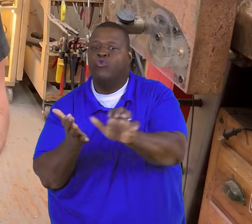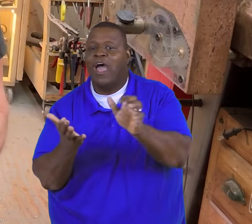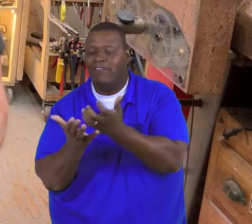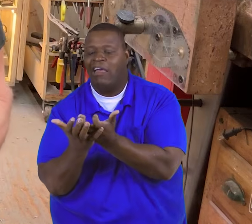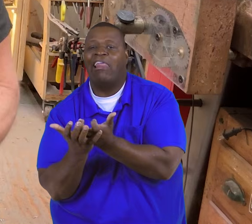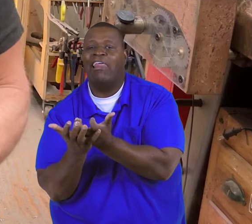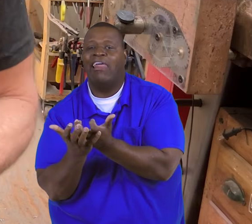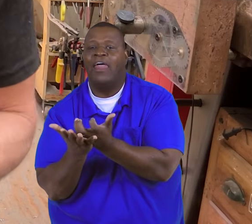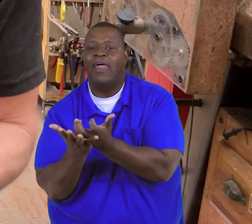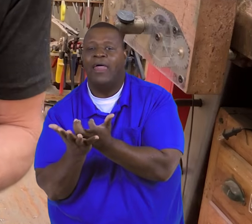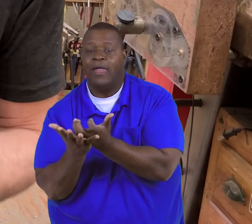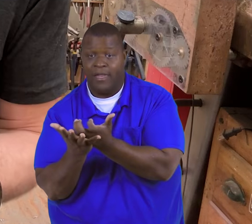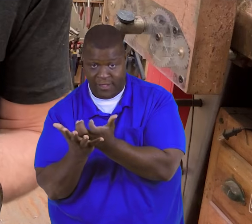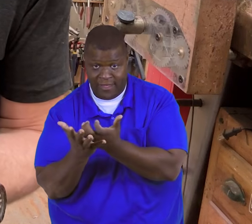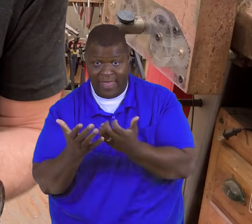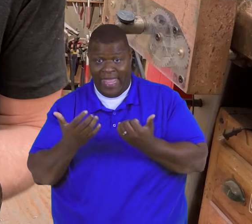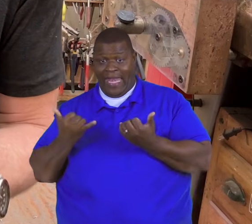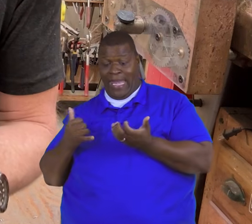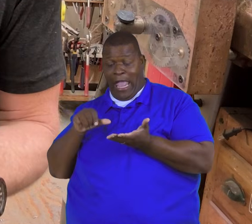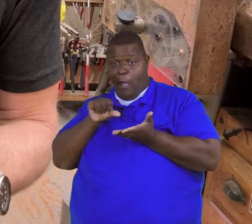this toothpaste of mine, this high-end toothpaste,